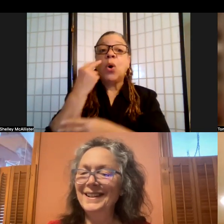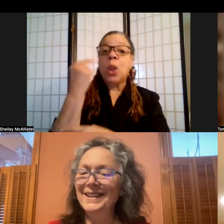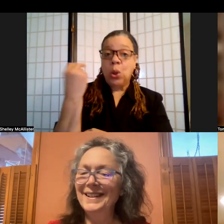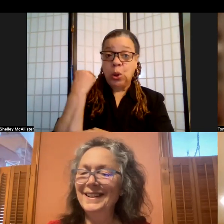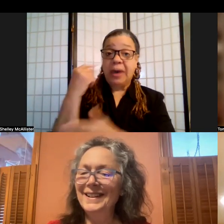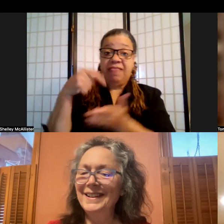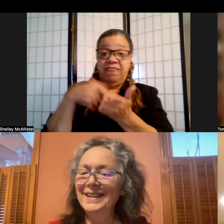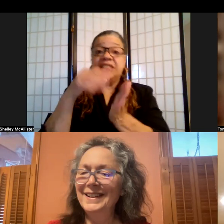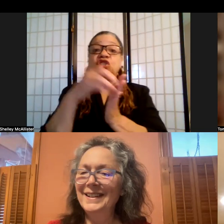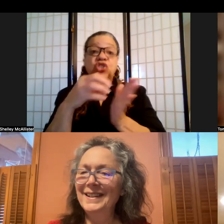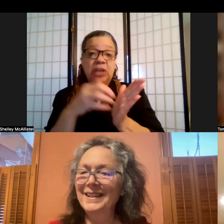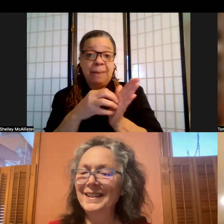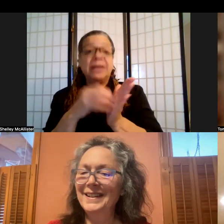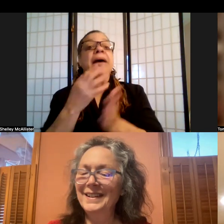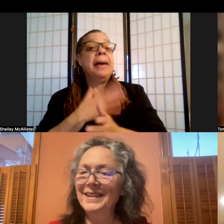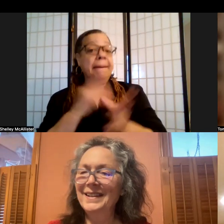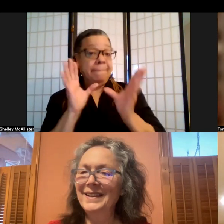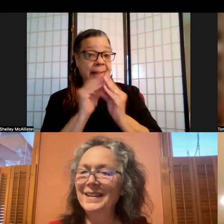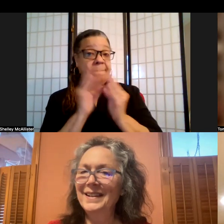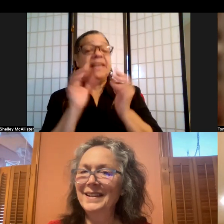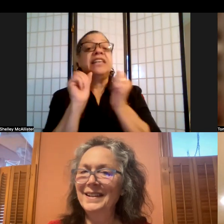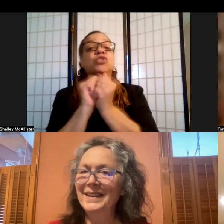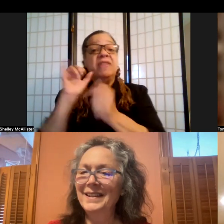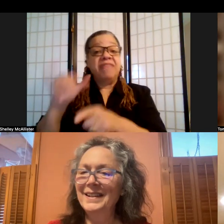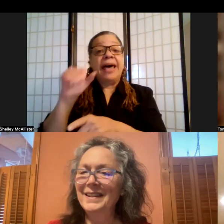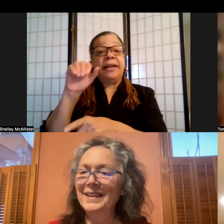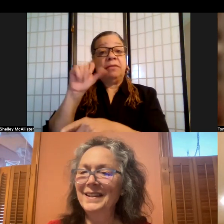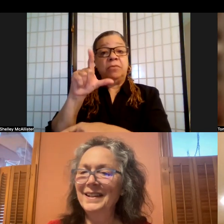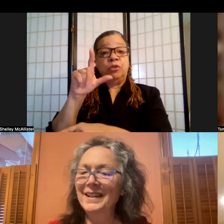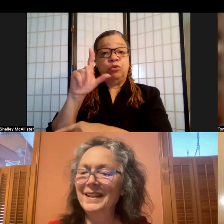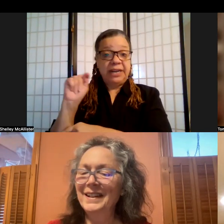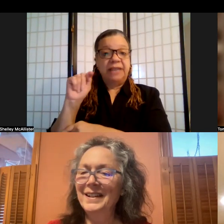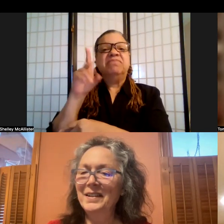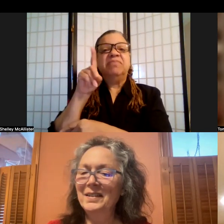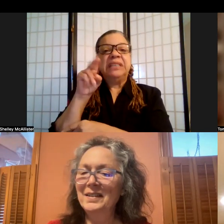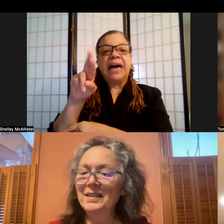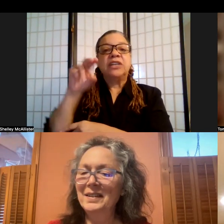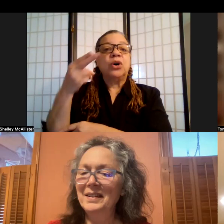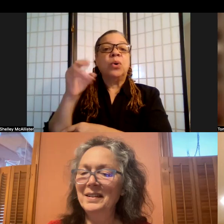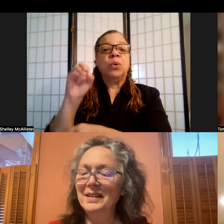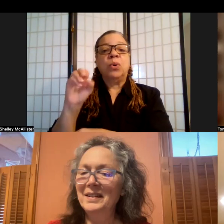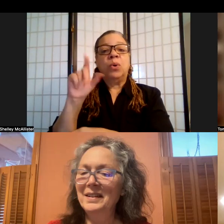and my, my meetings with the-- with the Dr. Holmes and and others.